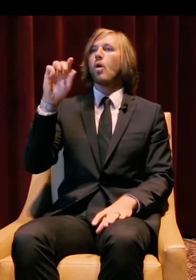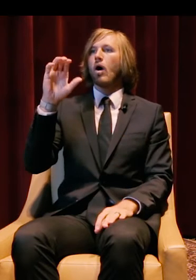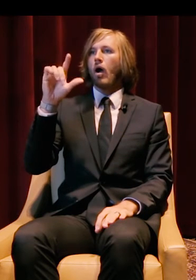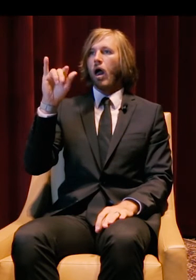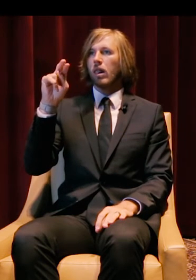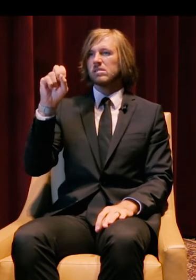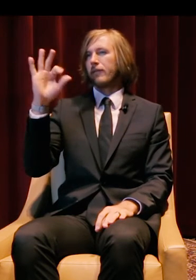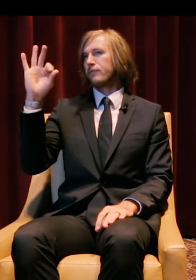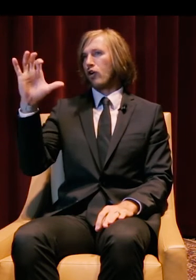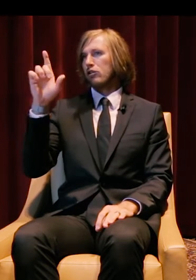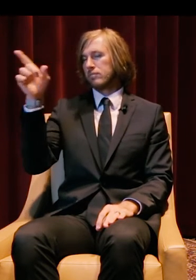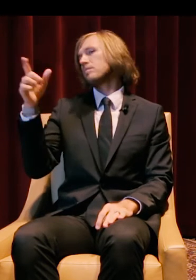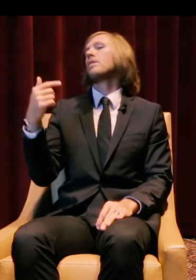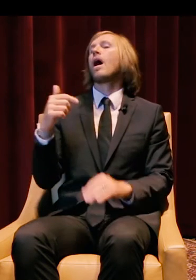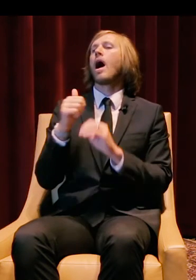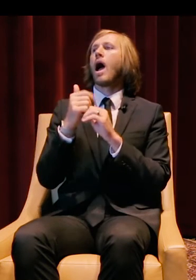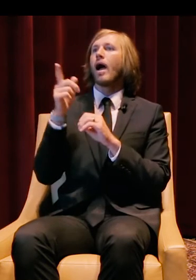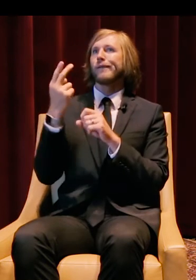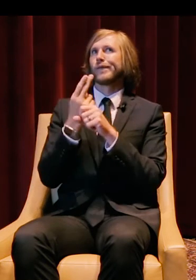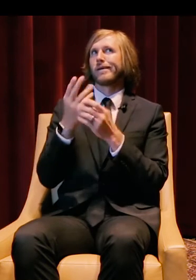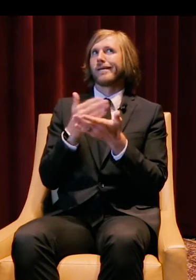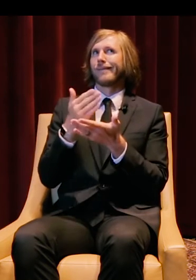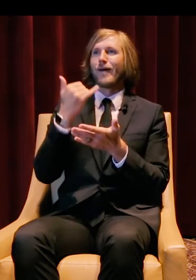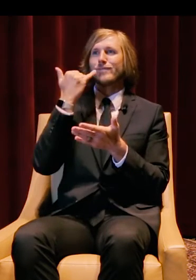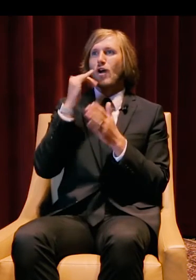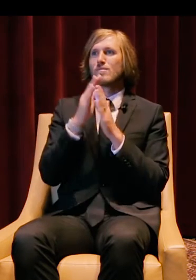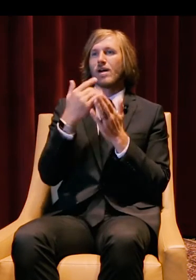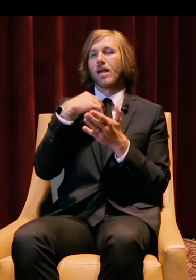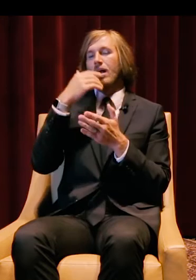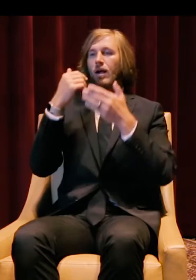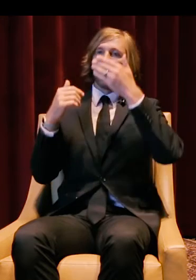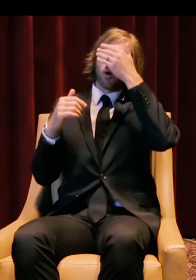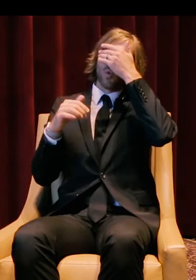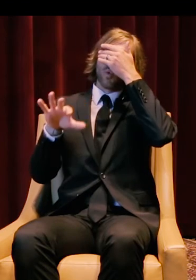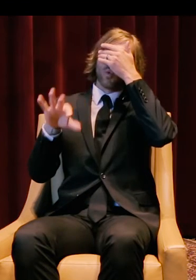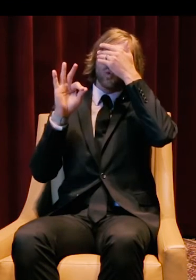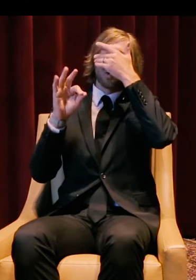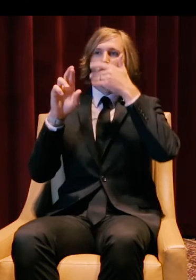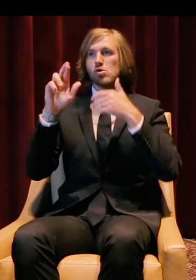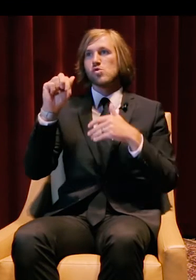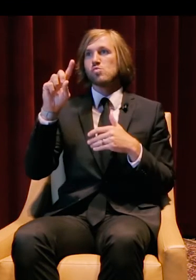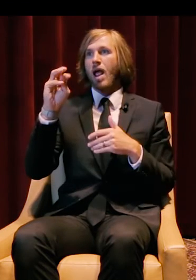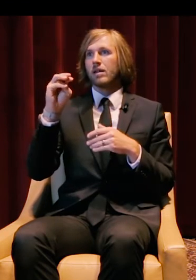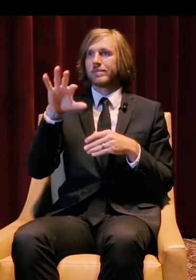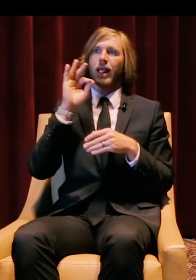because we used a phonebook to randomly select the addresses that we used.